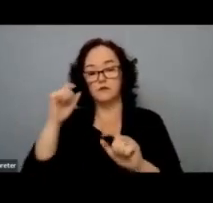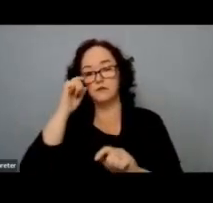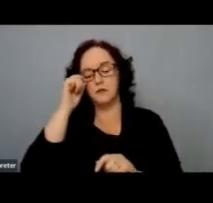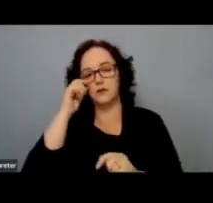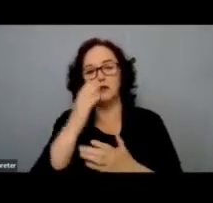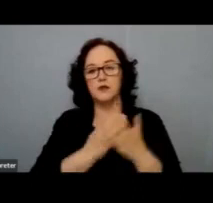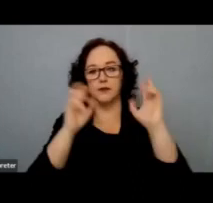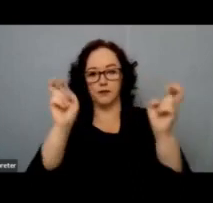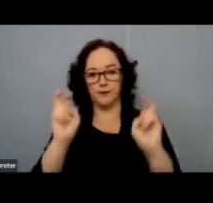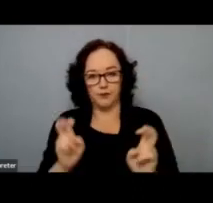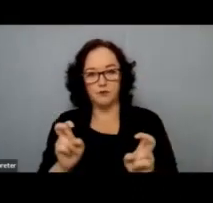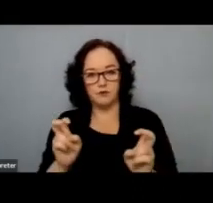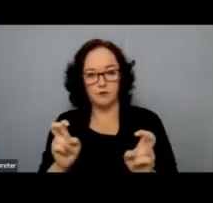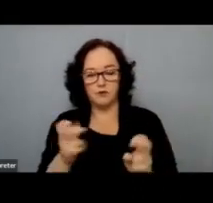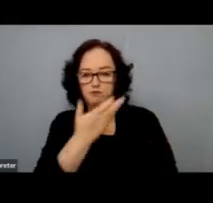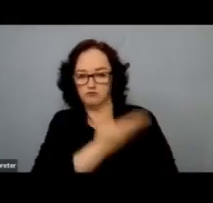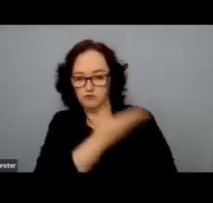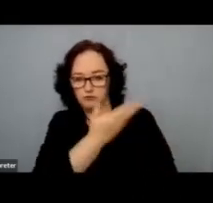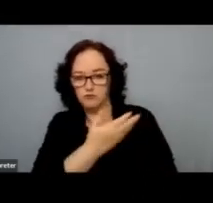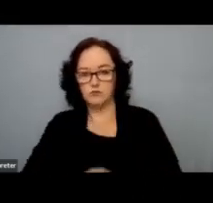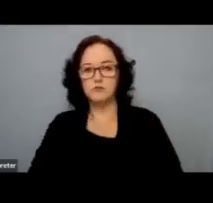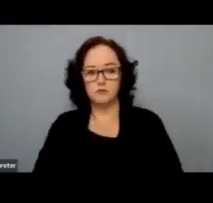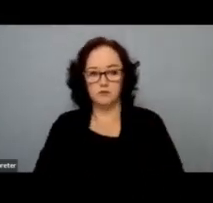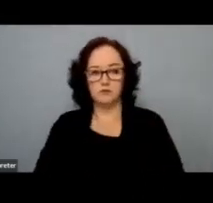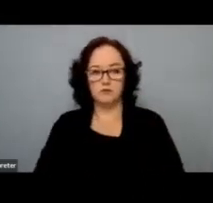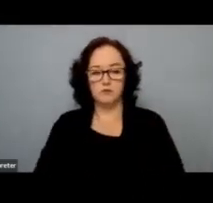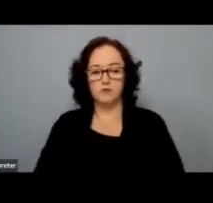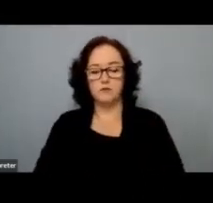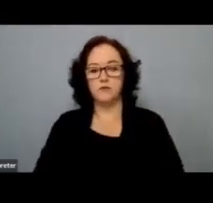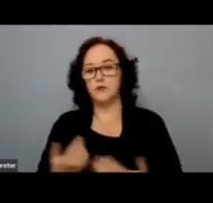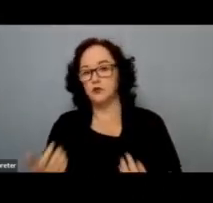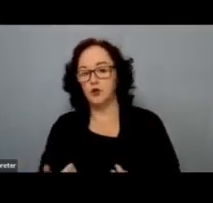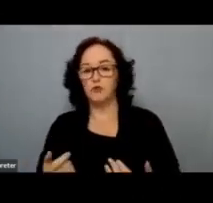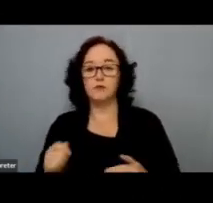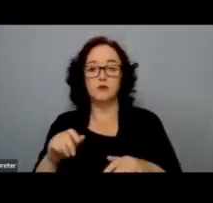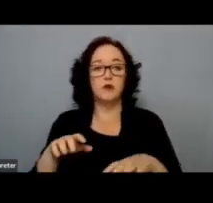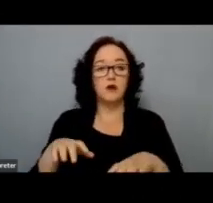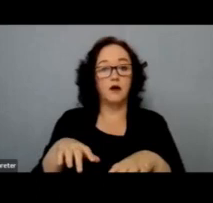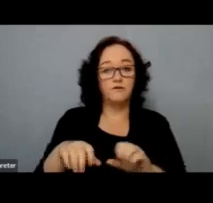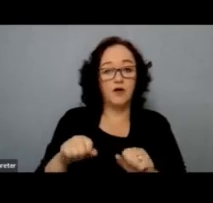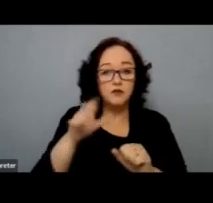that are there so geared toward foster parents what they need to know about concussion, as well